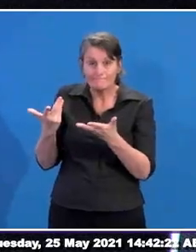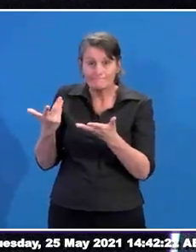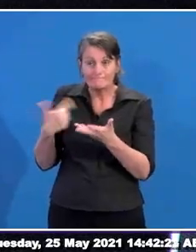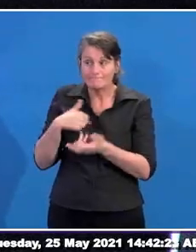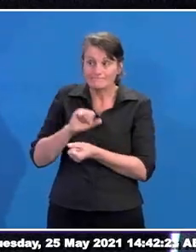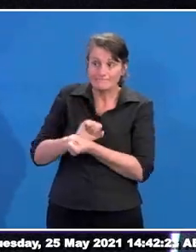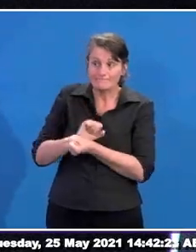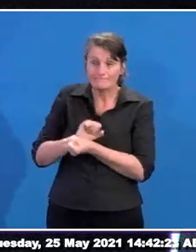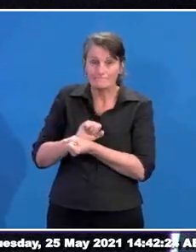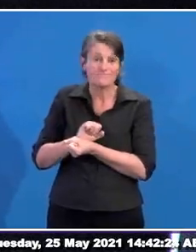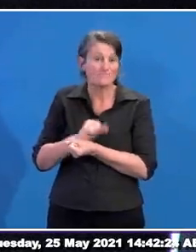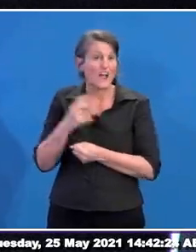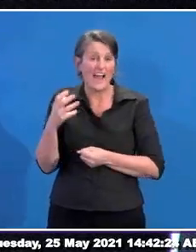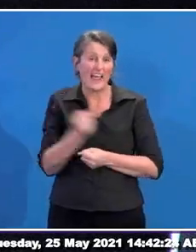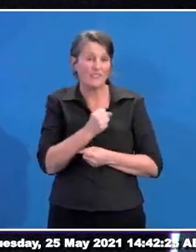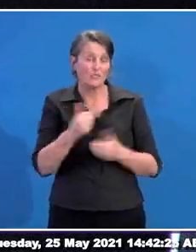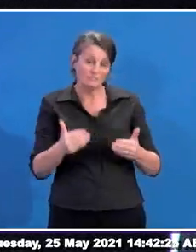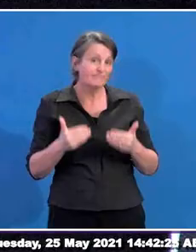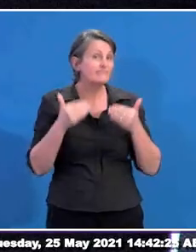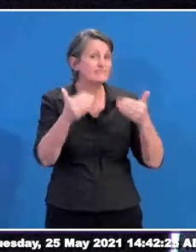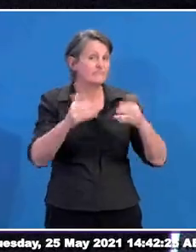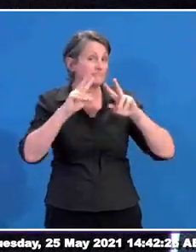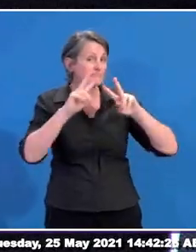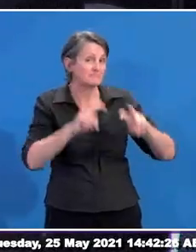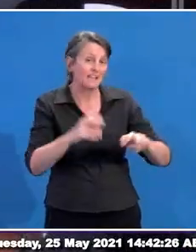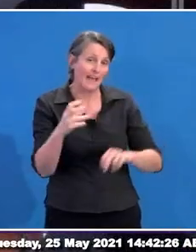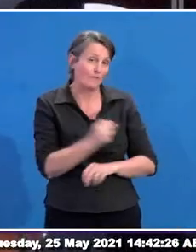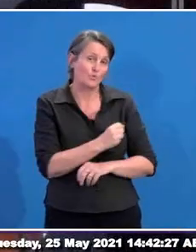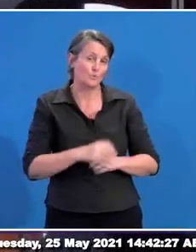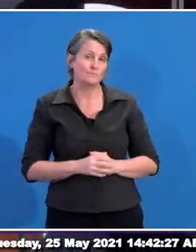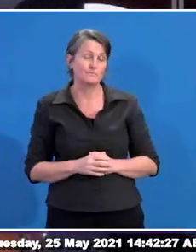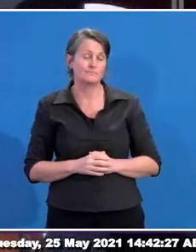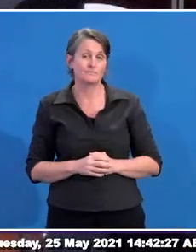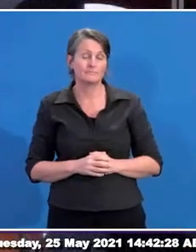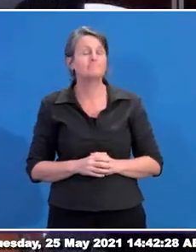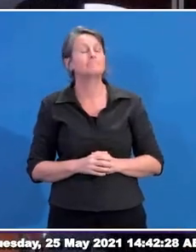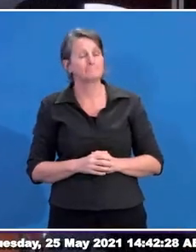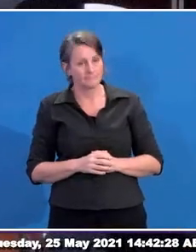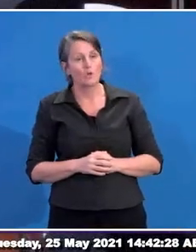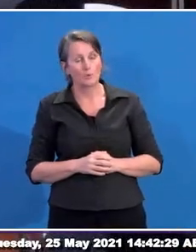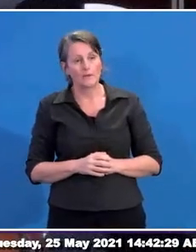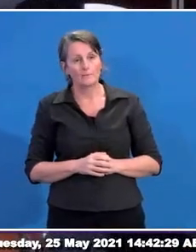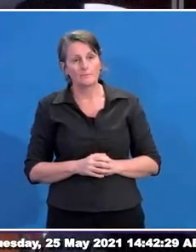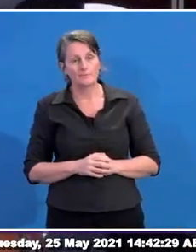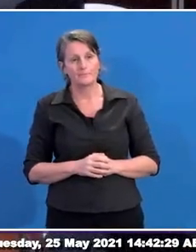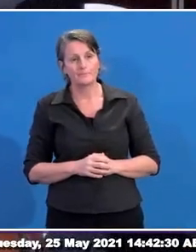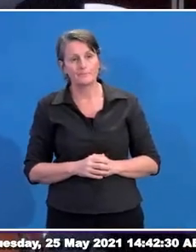if it means that they didn't respond. If that respondent, I think you've used that description,